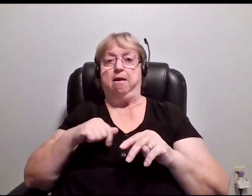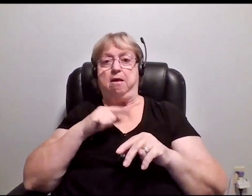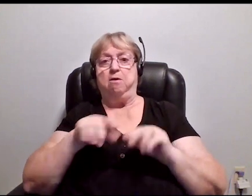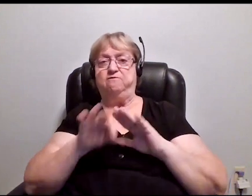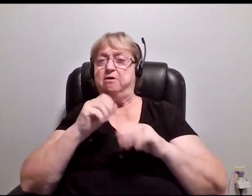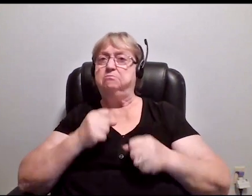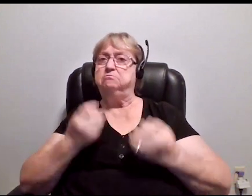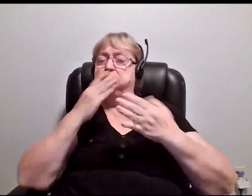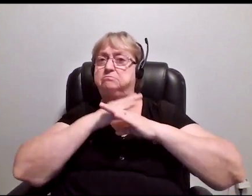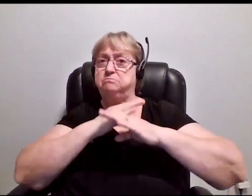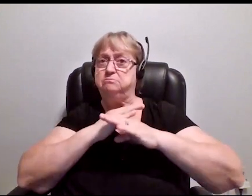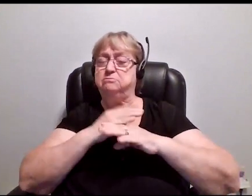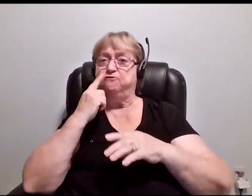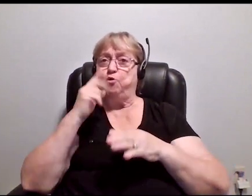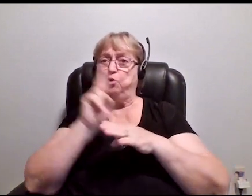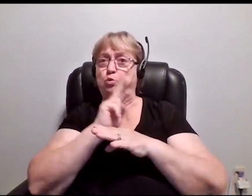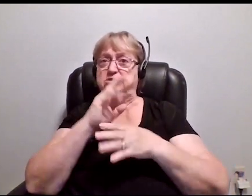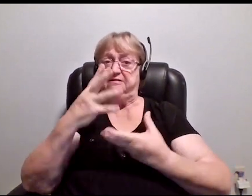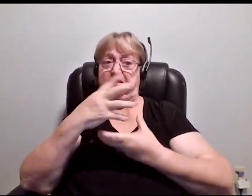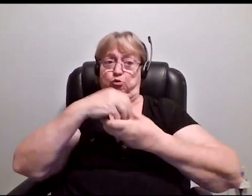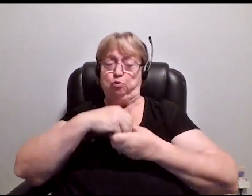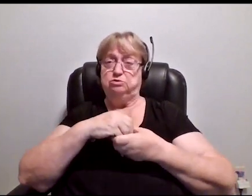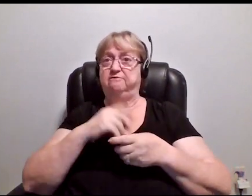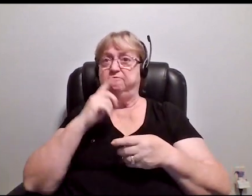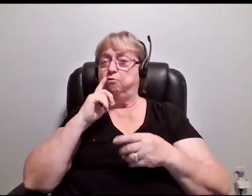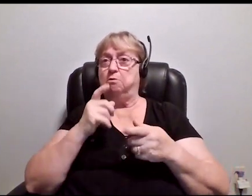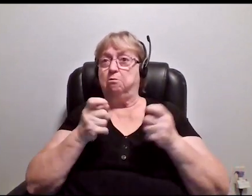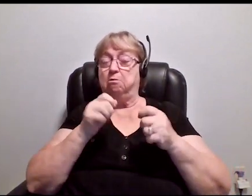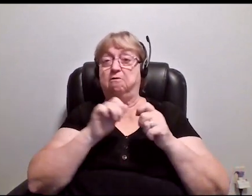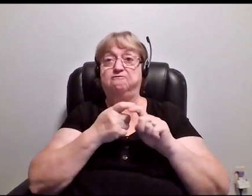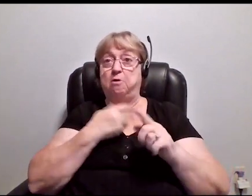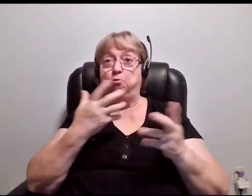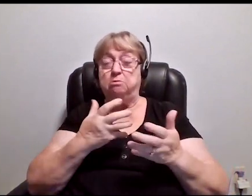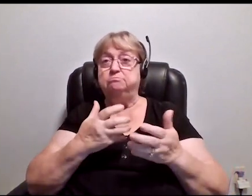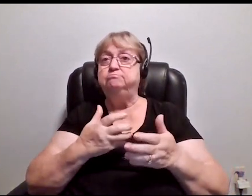more inclusive teaching methods were dominated by financial and institutional demands.